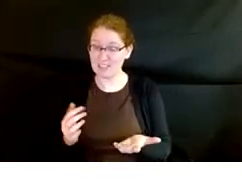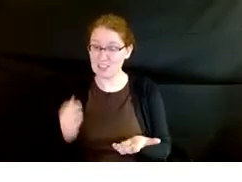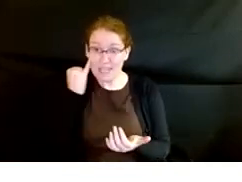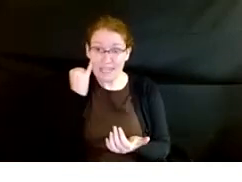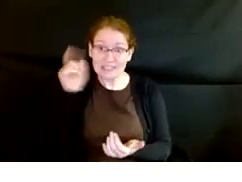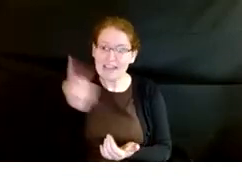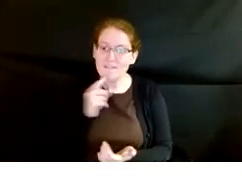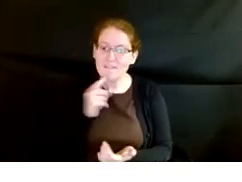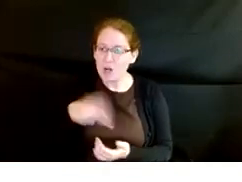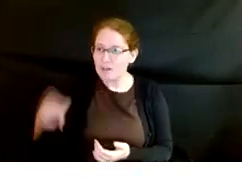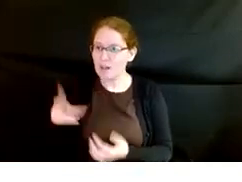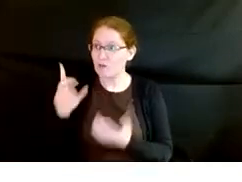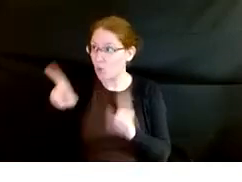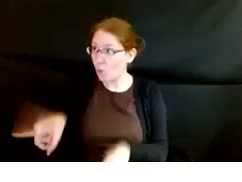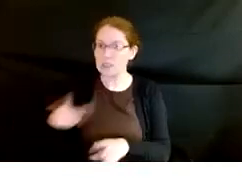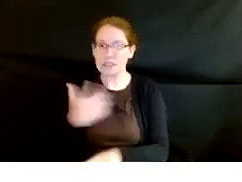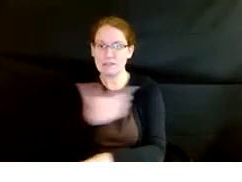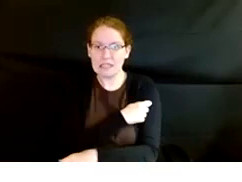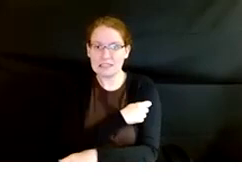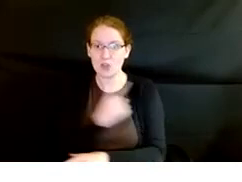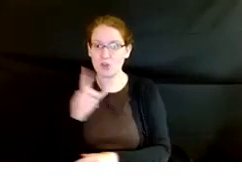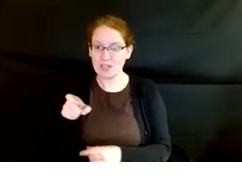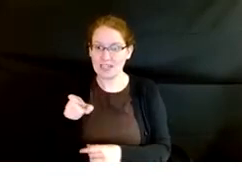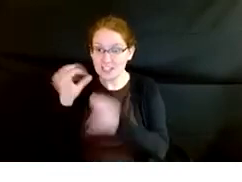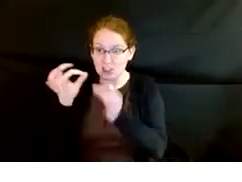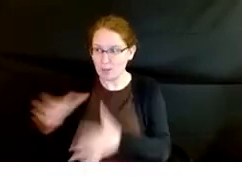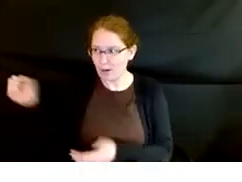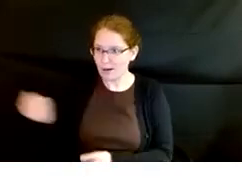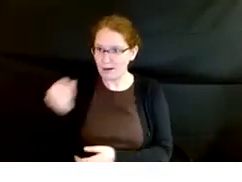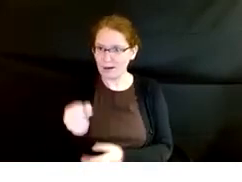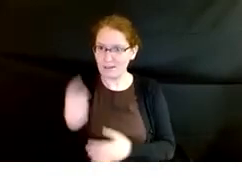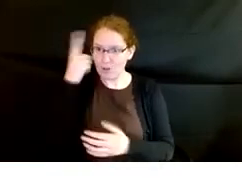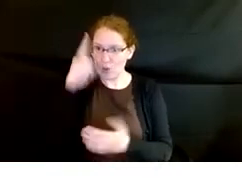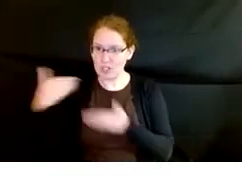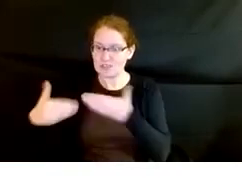and you're going to get a vaccine and you need an interpreter for that process, absolutely ask